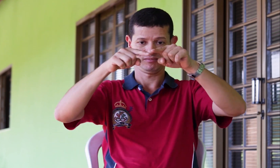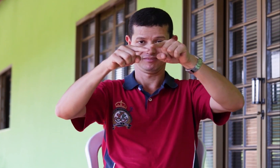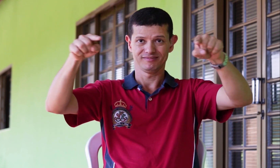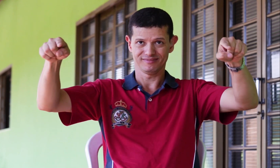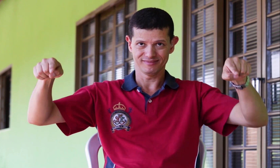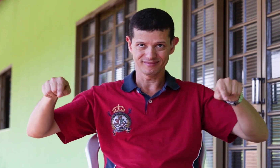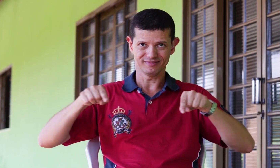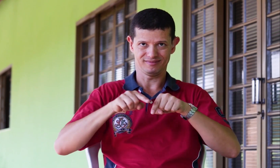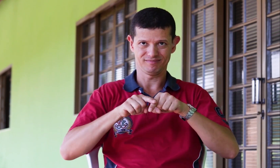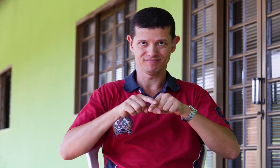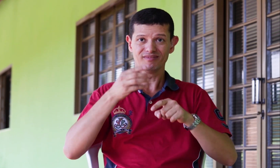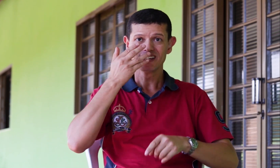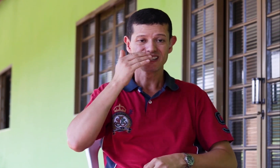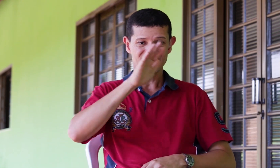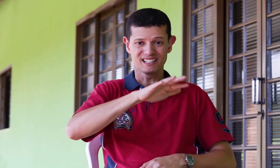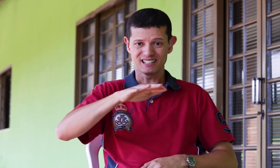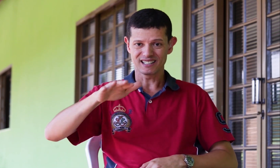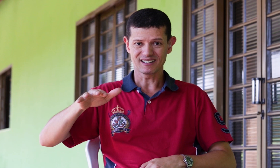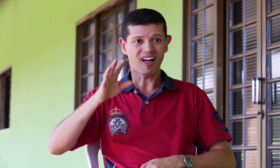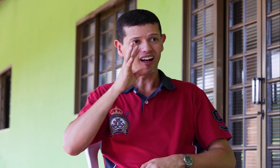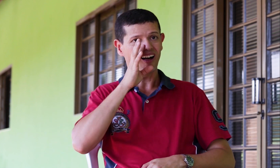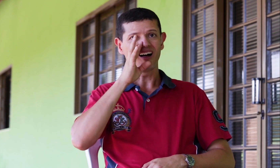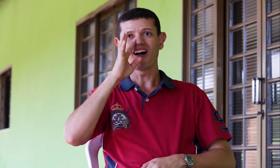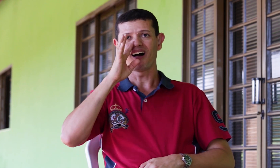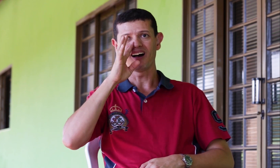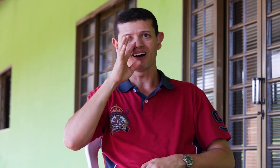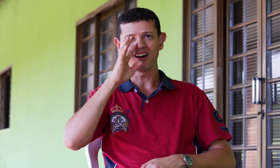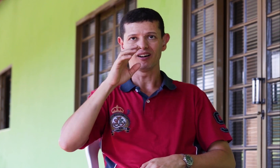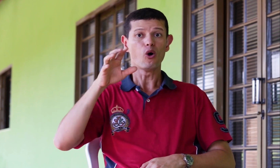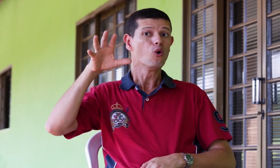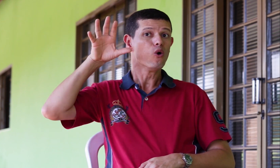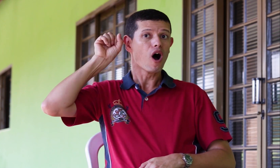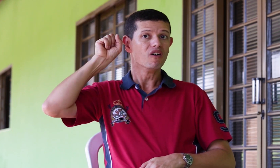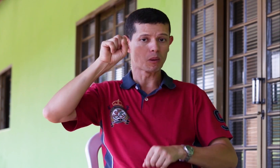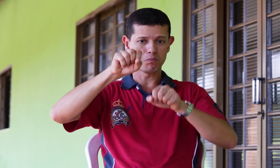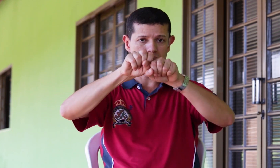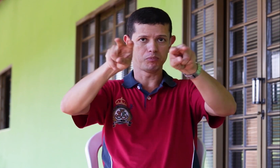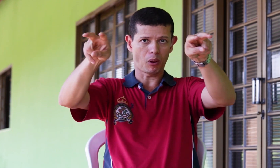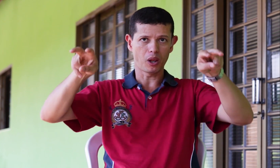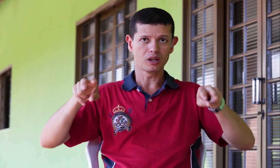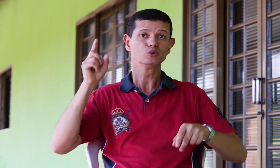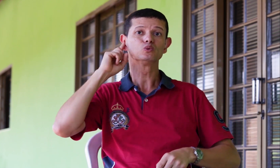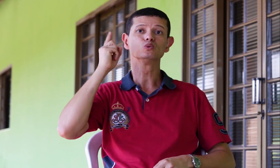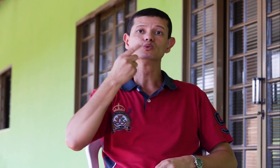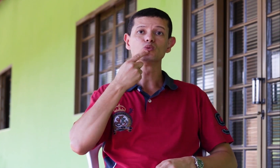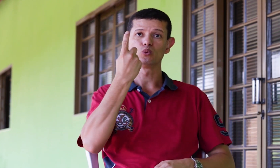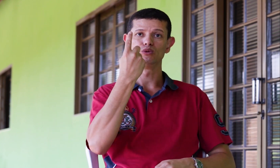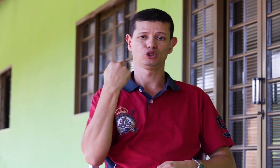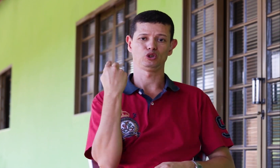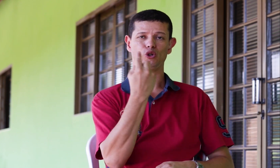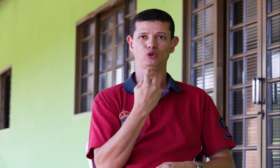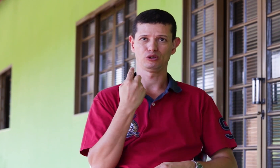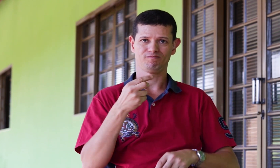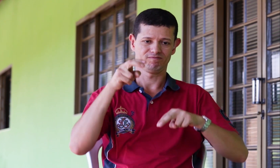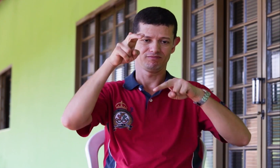I remember being impressed to see all those kids. They were all hearing, I was the only deaf person.